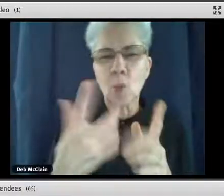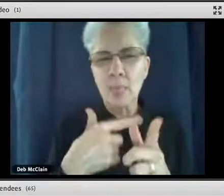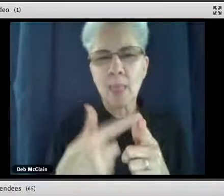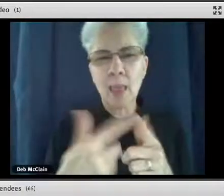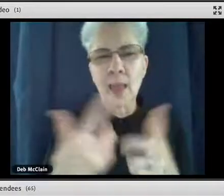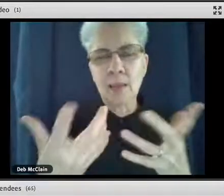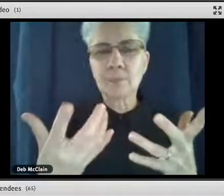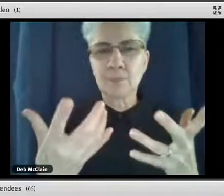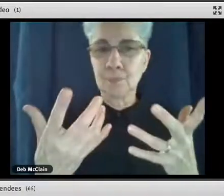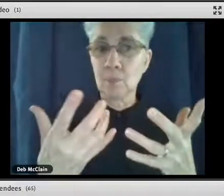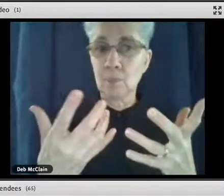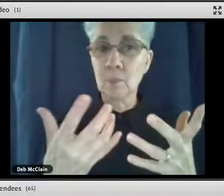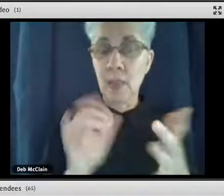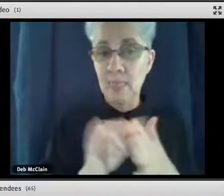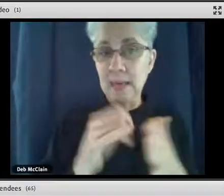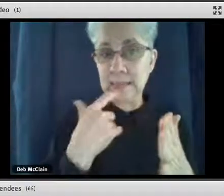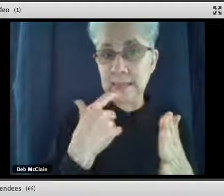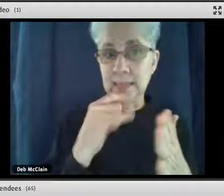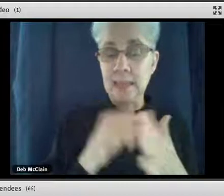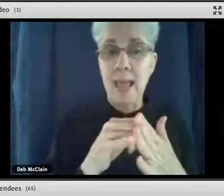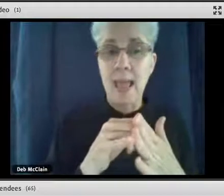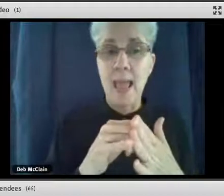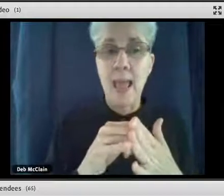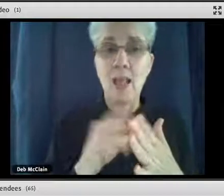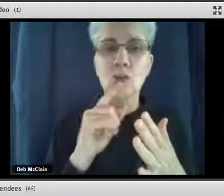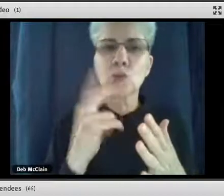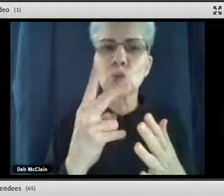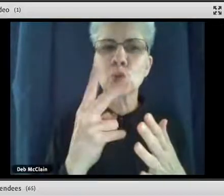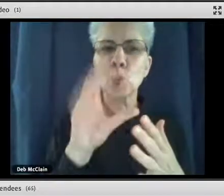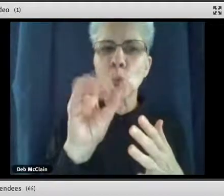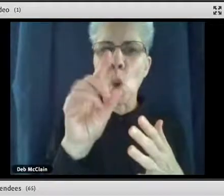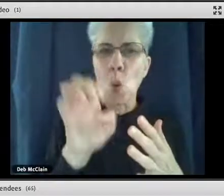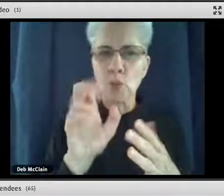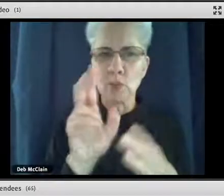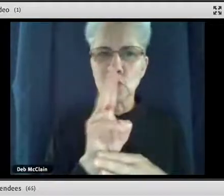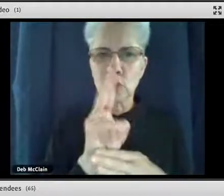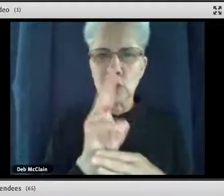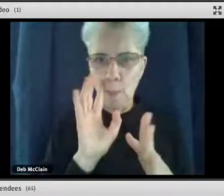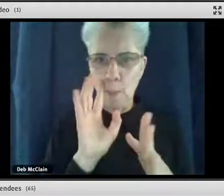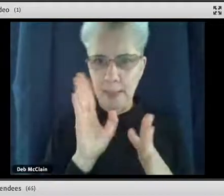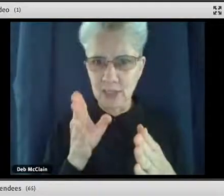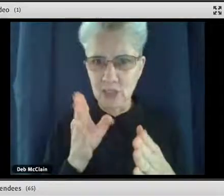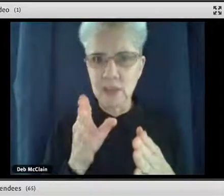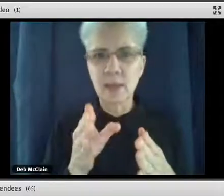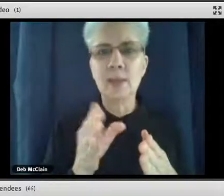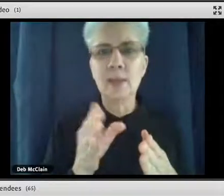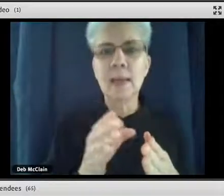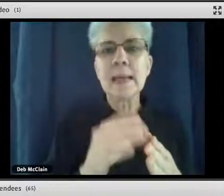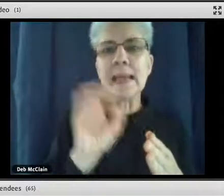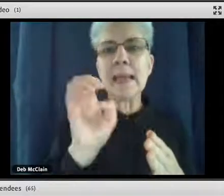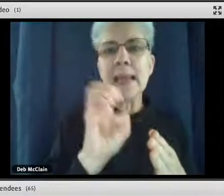let's just say, then it says that there's two codes that you need to pay attention to,